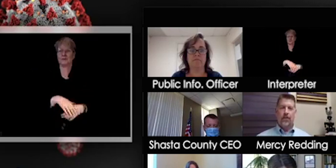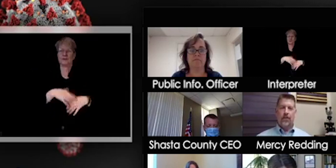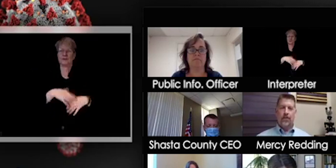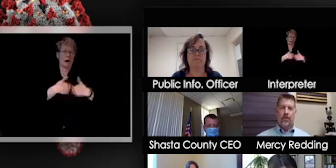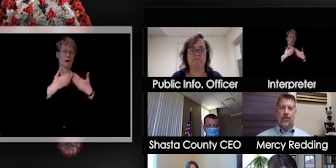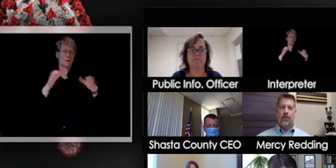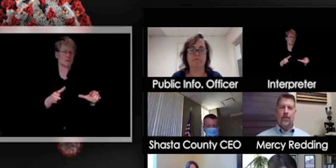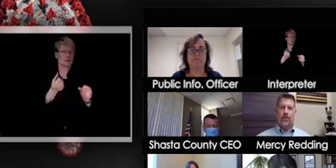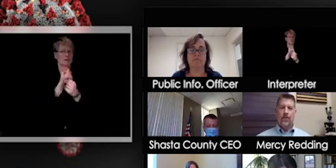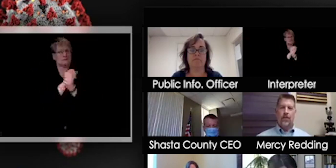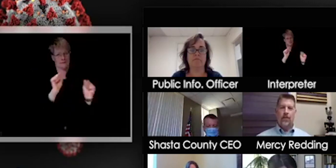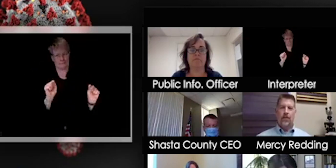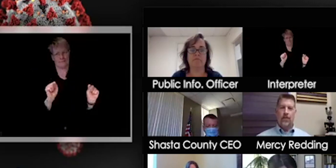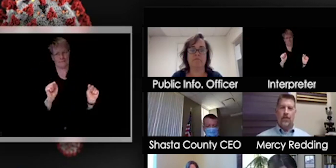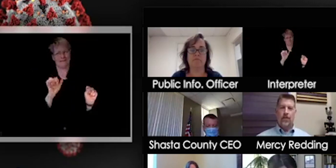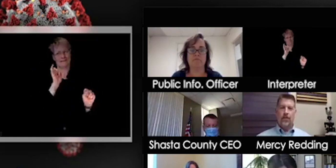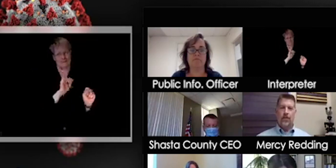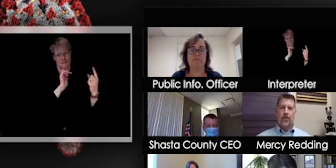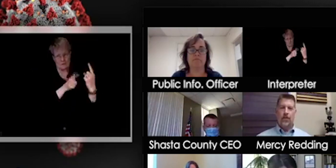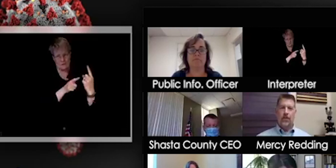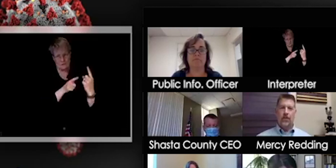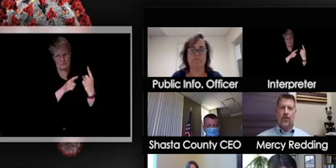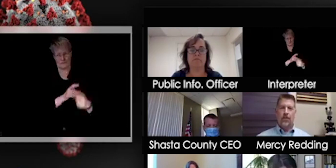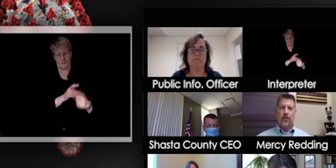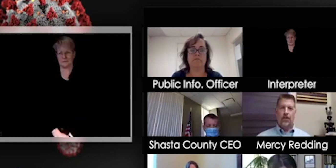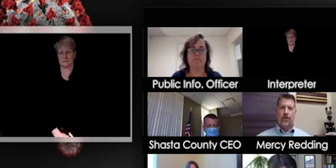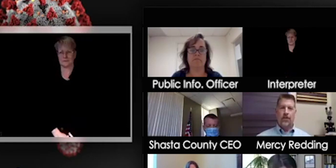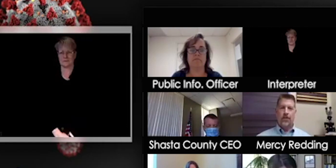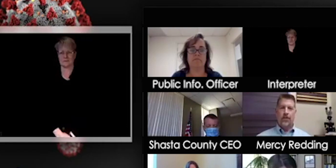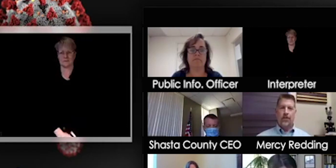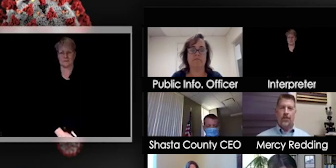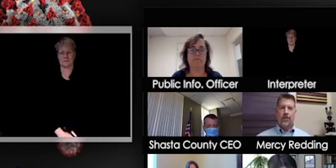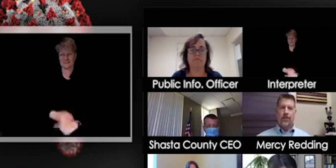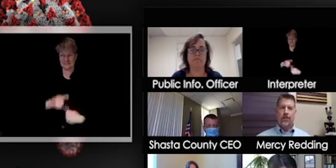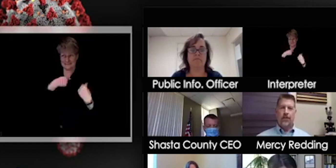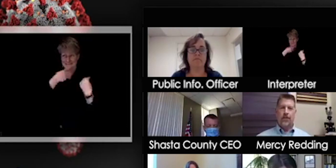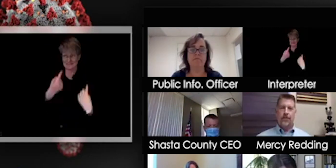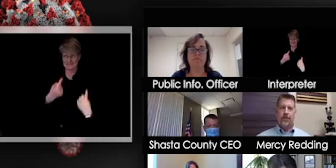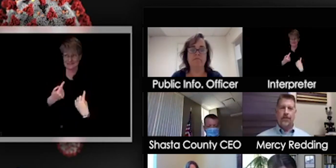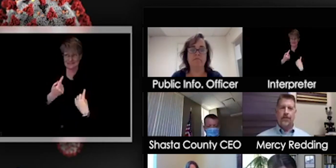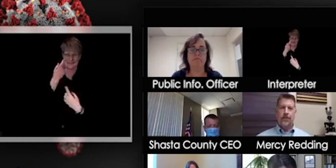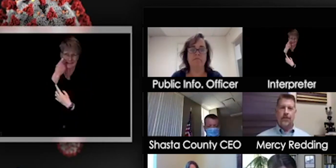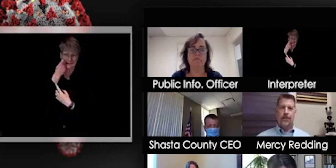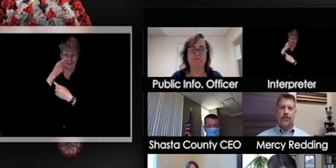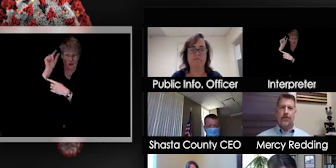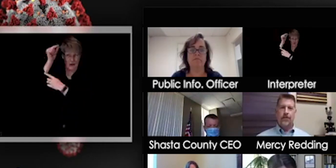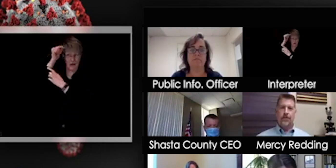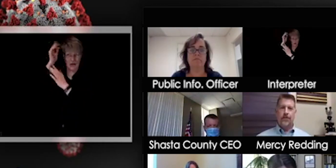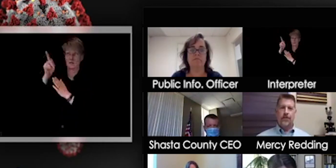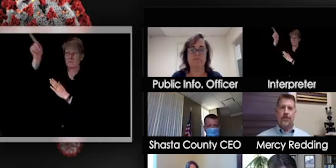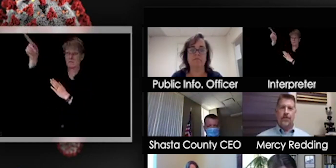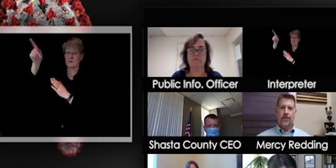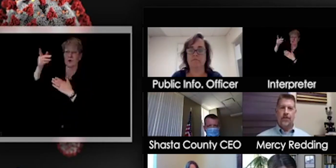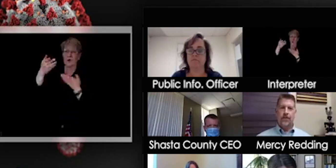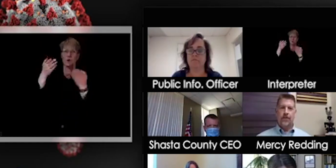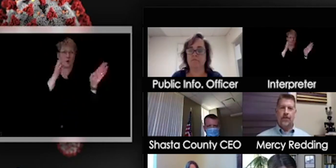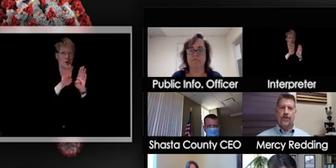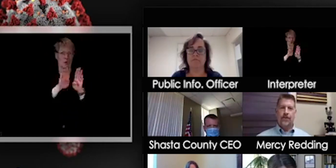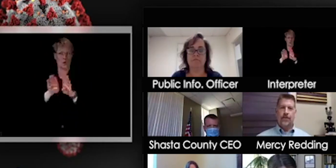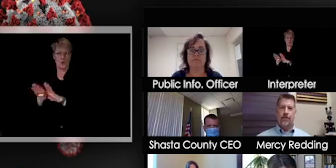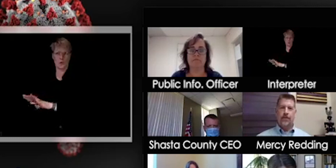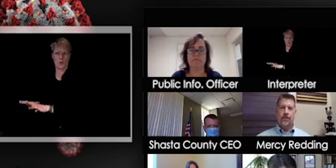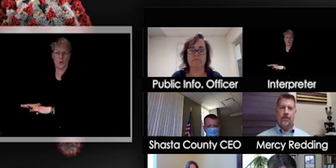These recent closures by the governor give us an opportunity to support our children